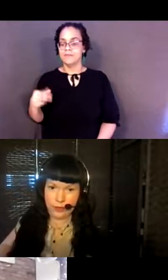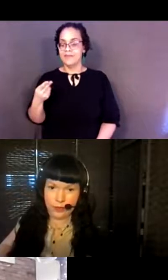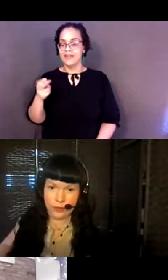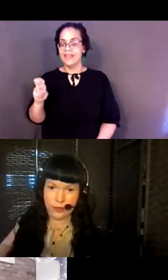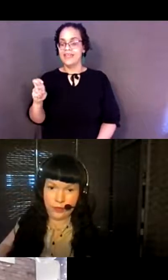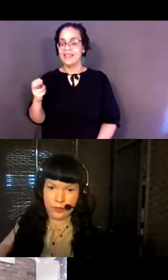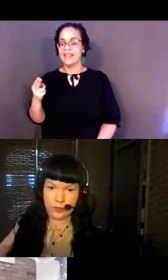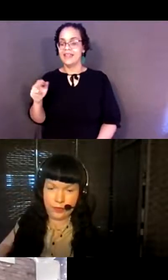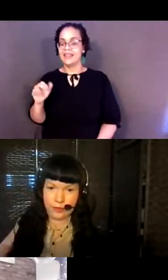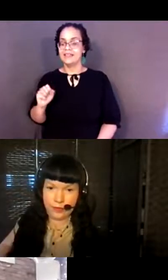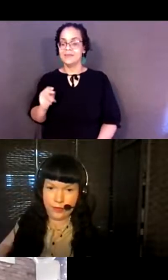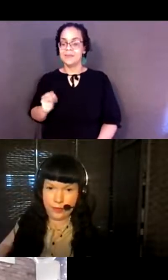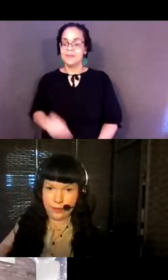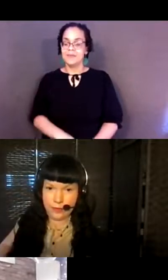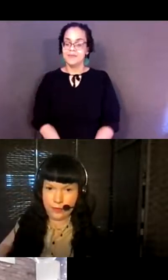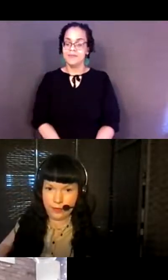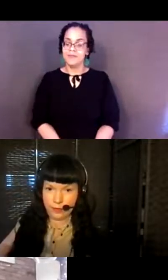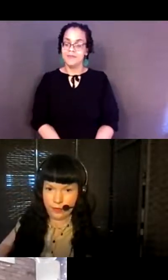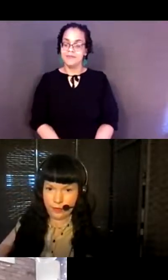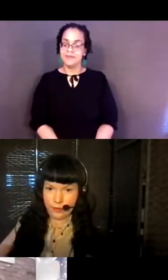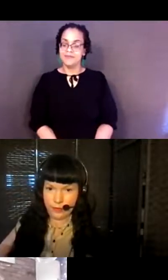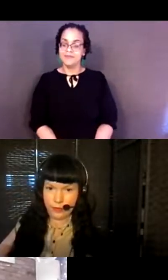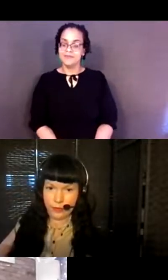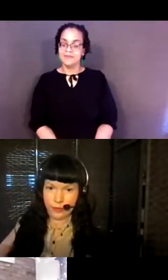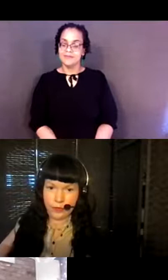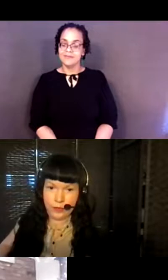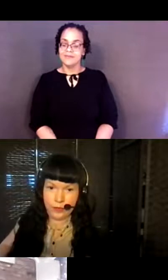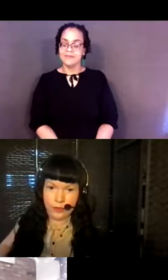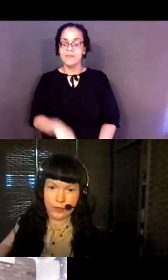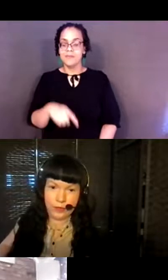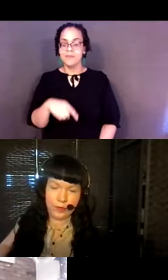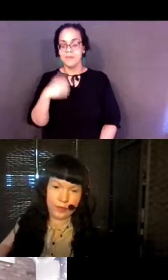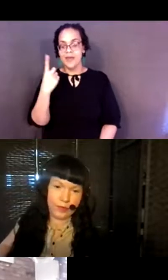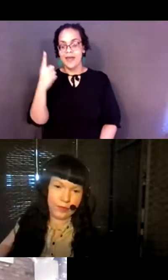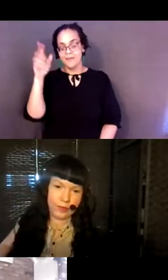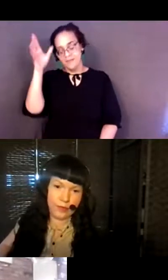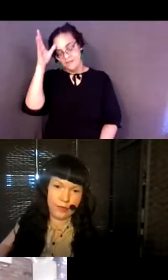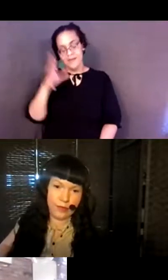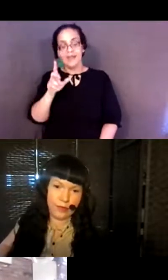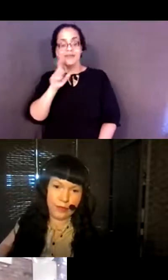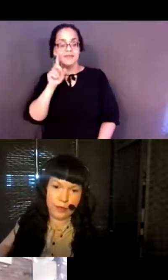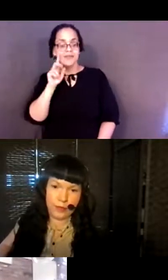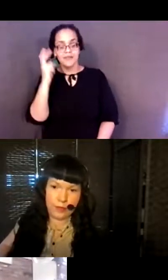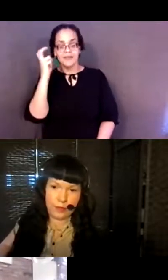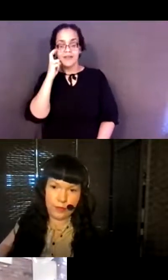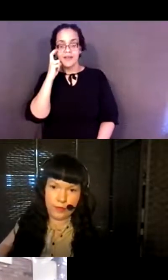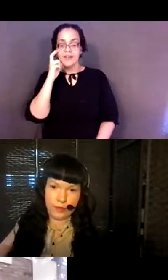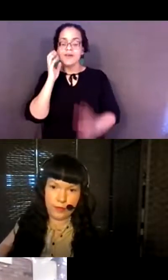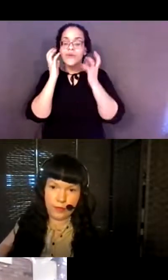I am a Black man. I am deafblind. I have a salt and pepper beard. I'm wearing a